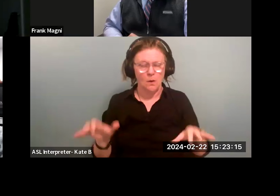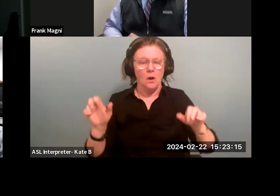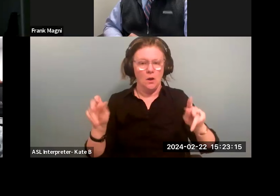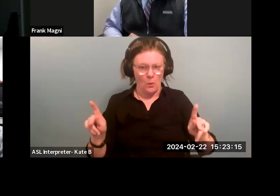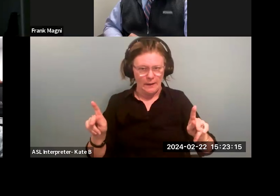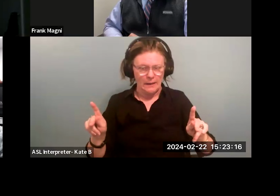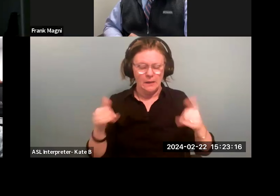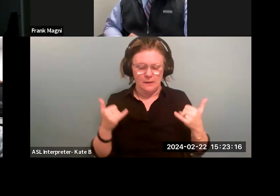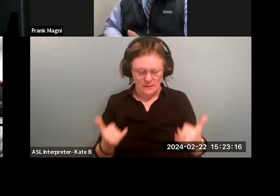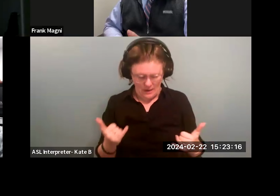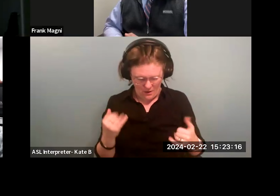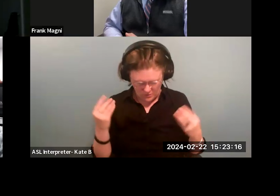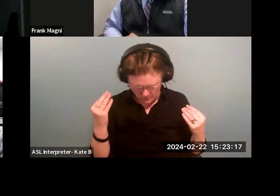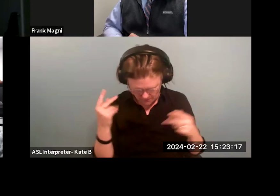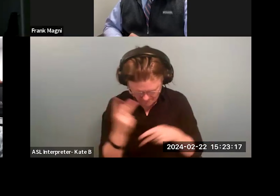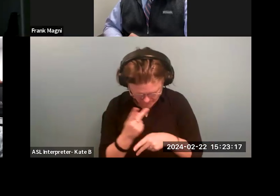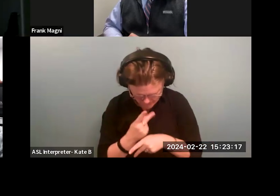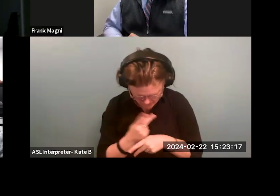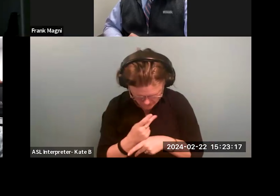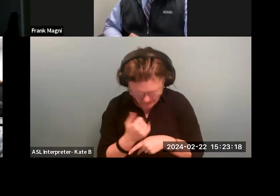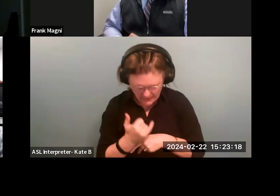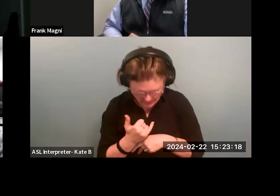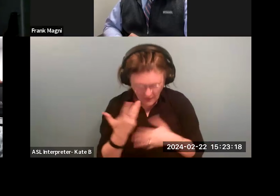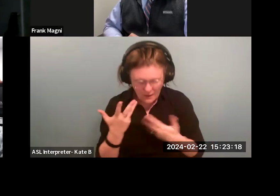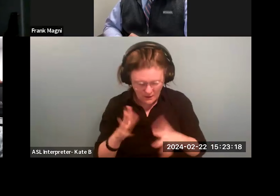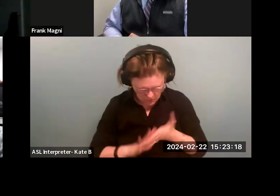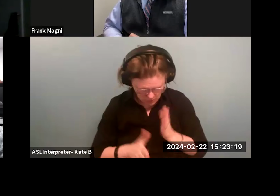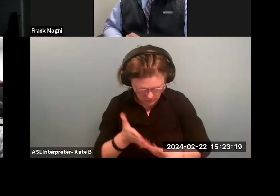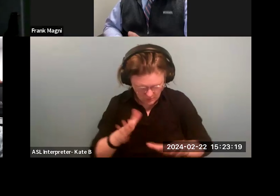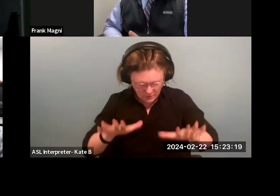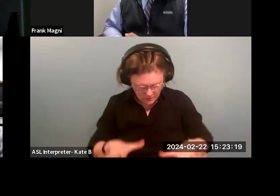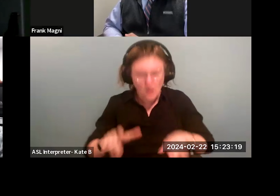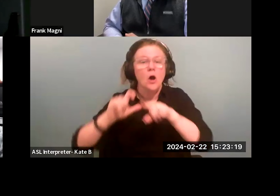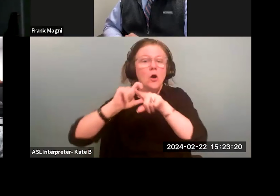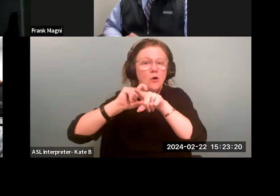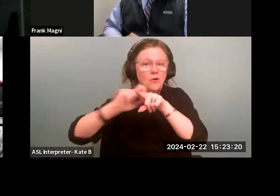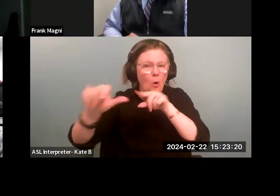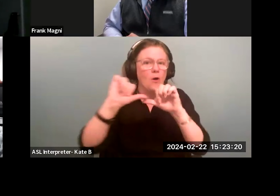breath and just get your head together a little bit and call